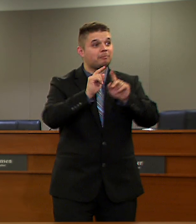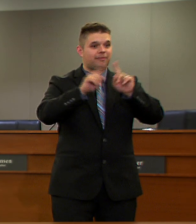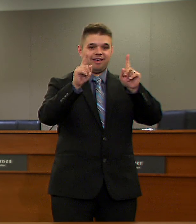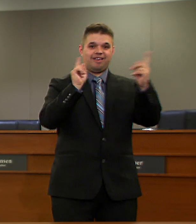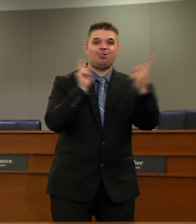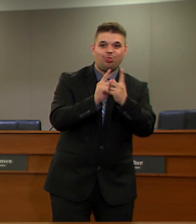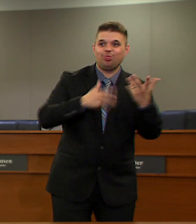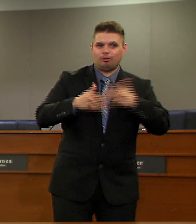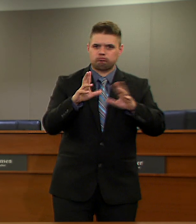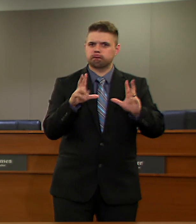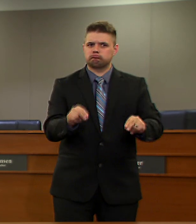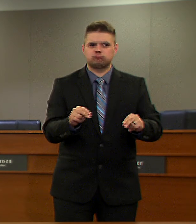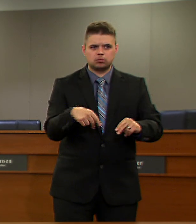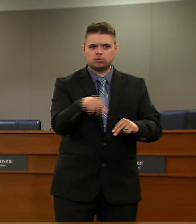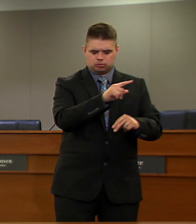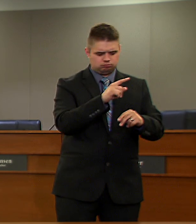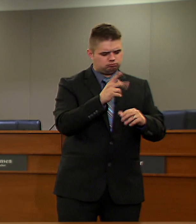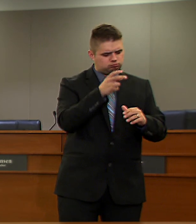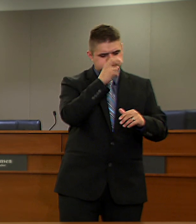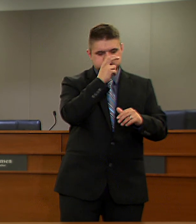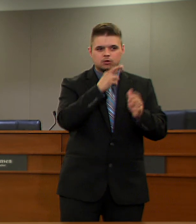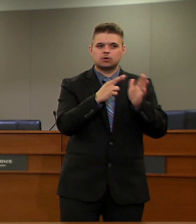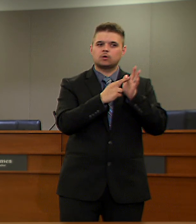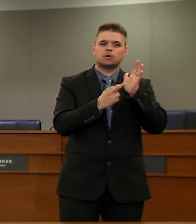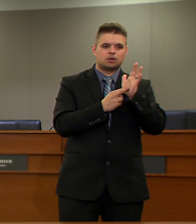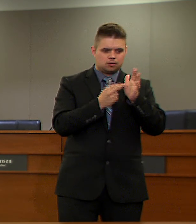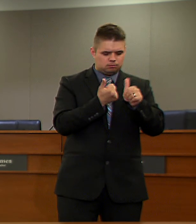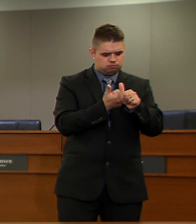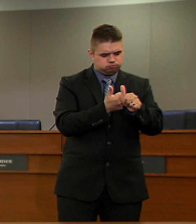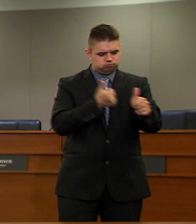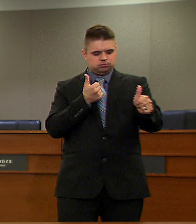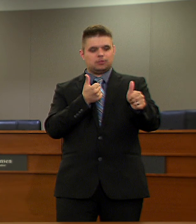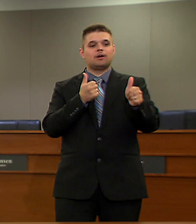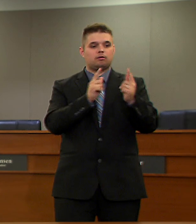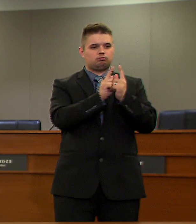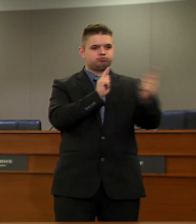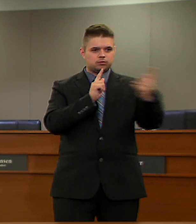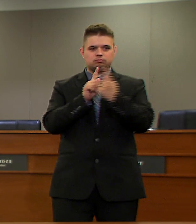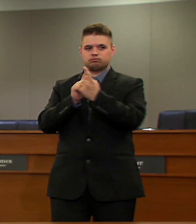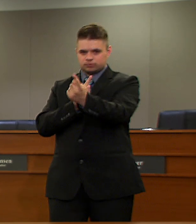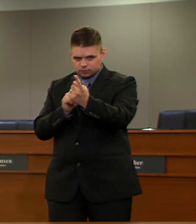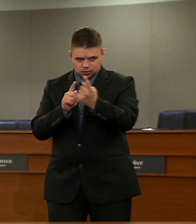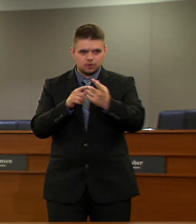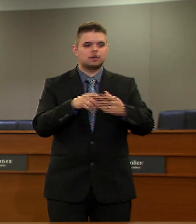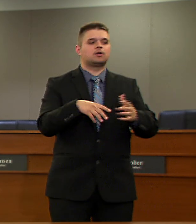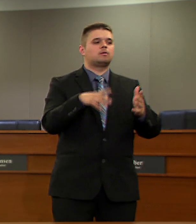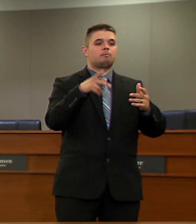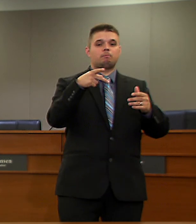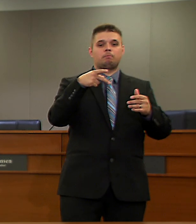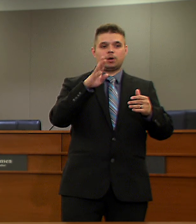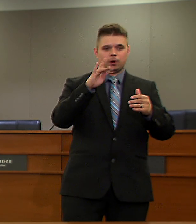of the employees and the public. And finally have you taken the Census yet?